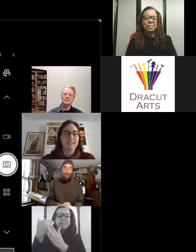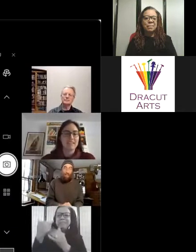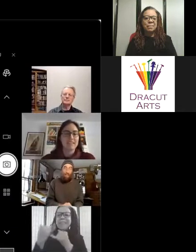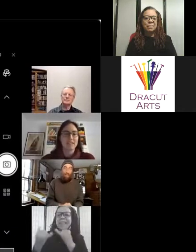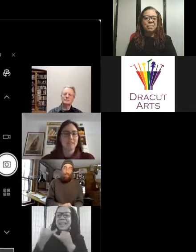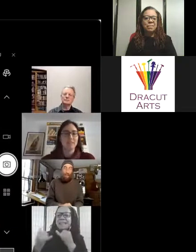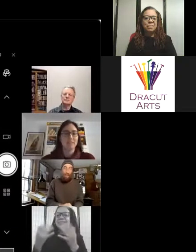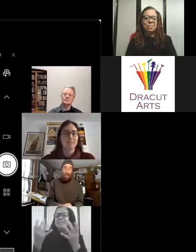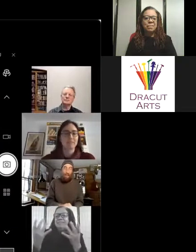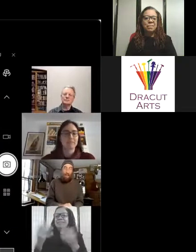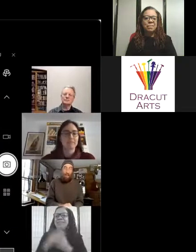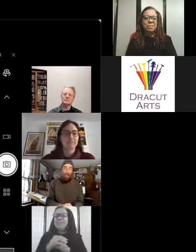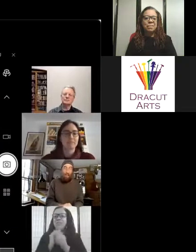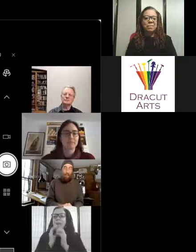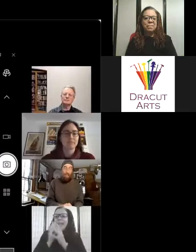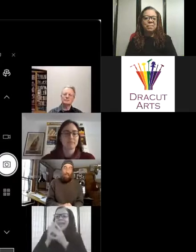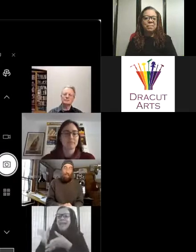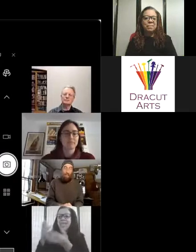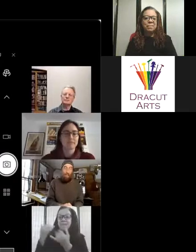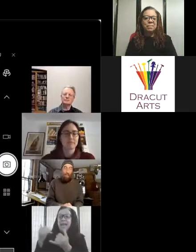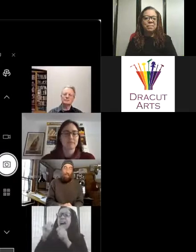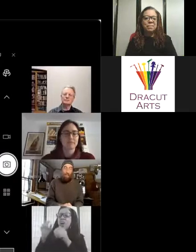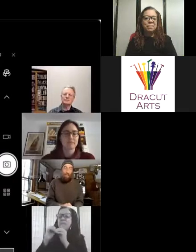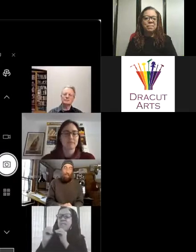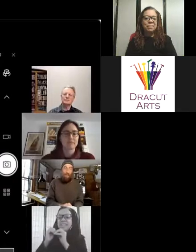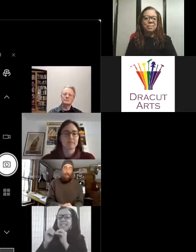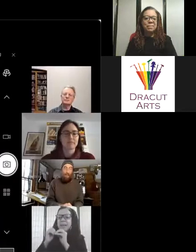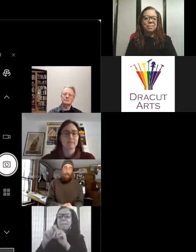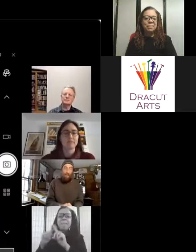I'm leaving it for now. And I could fix it, but it's also, I think, it--